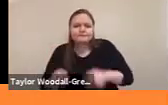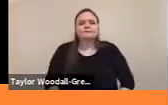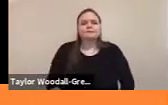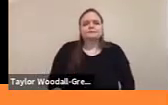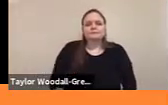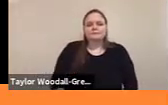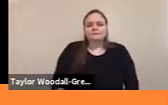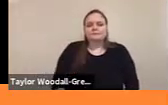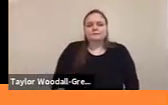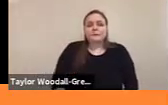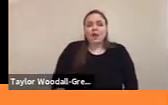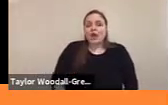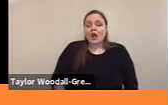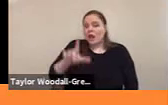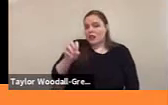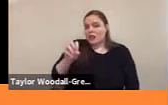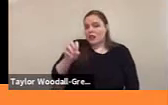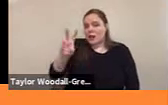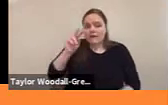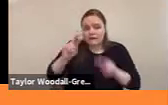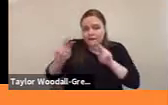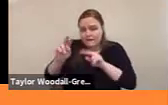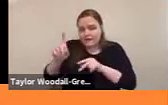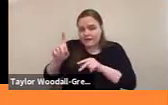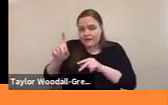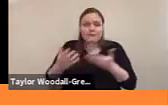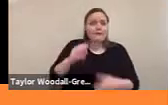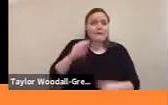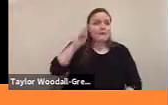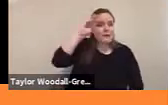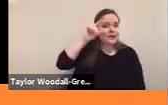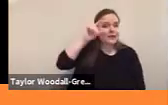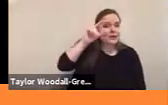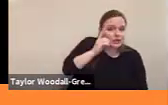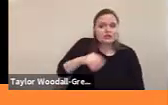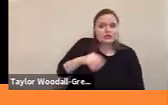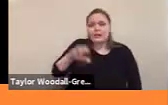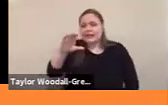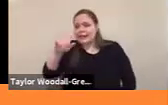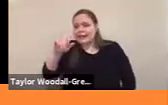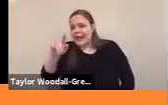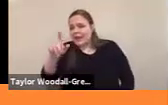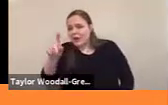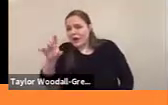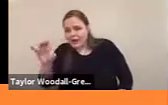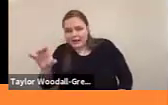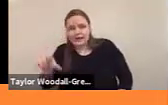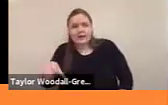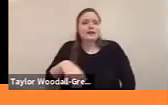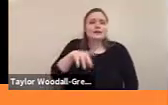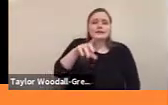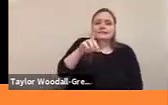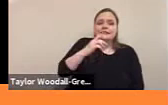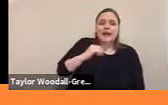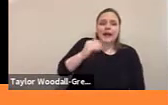Low vision may be caused by macular degeneration, cataract, diabetic retinopathy or glaucoma, to name a few.